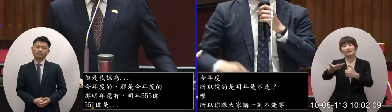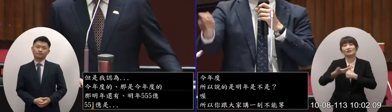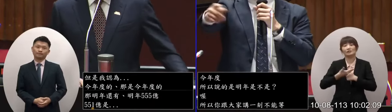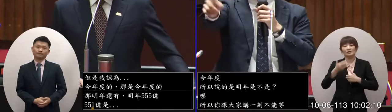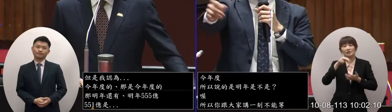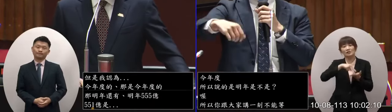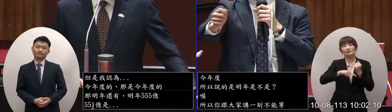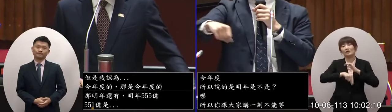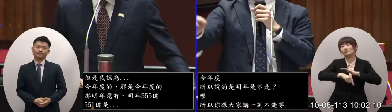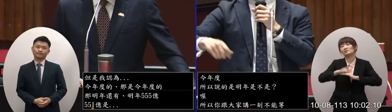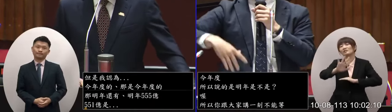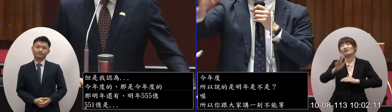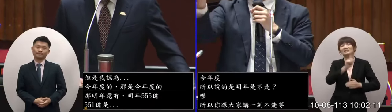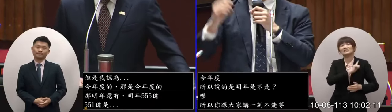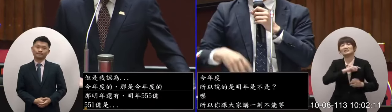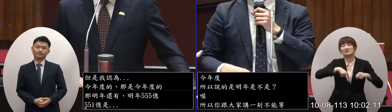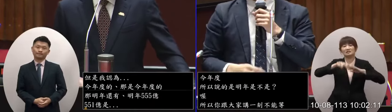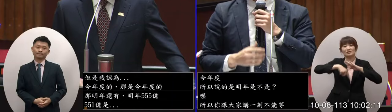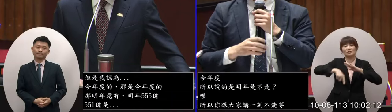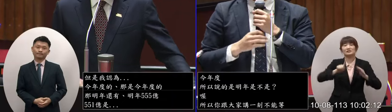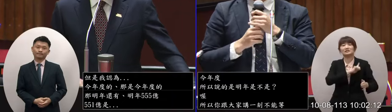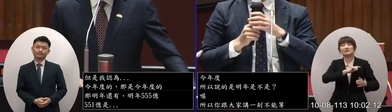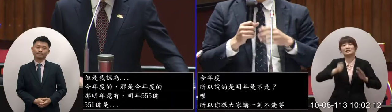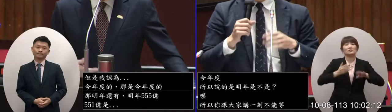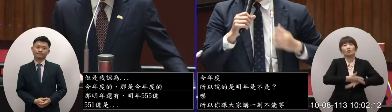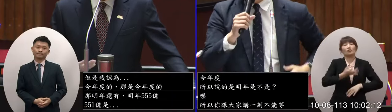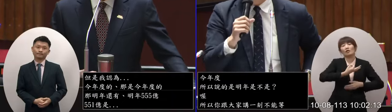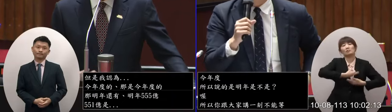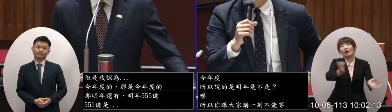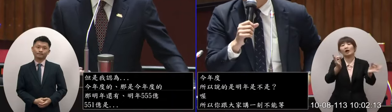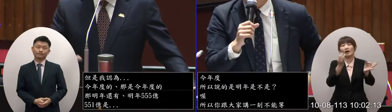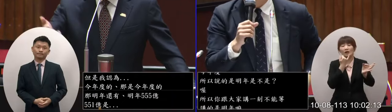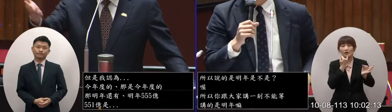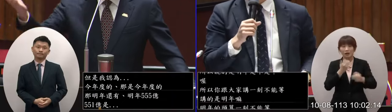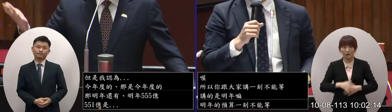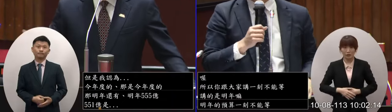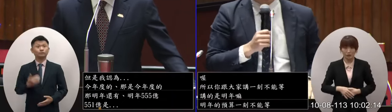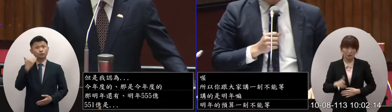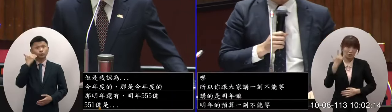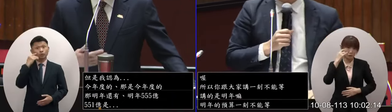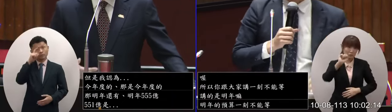You can directly sign it with the Executive Yuan and it will be approved immediately. You can't wait for a moment. Everyone is asking